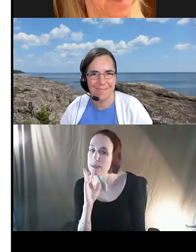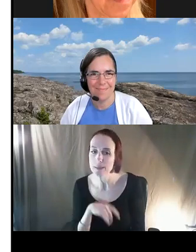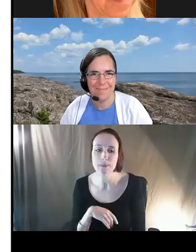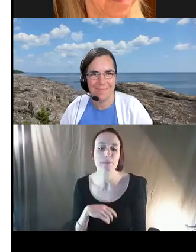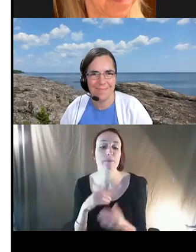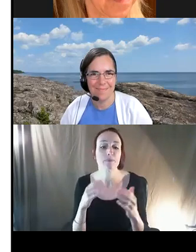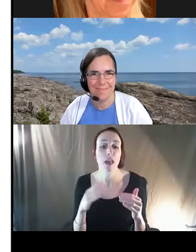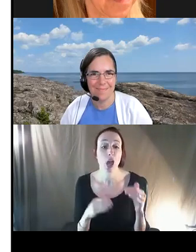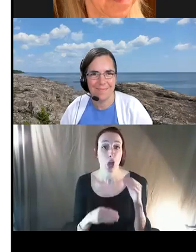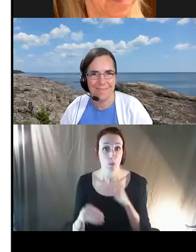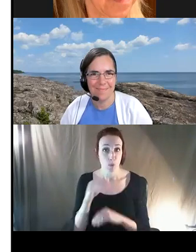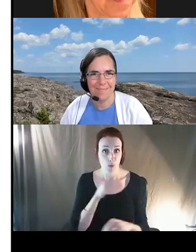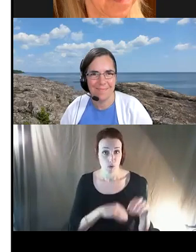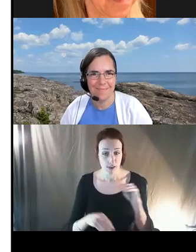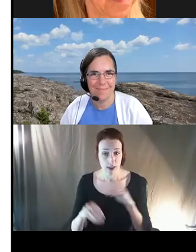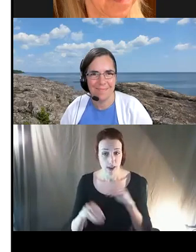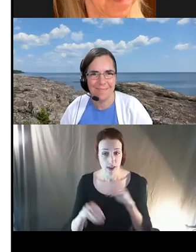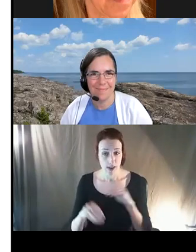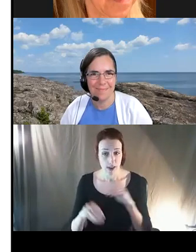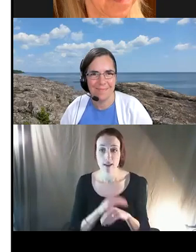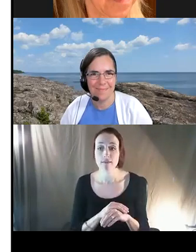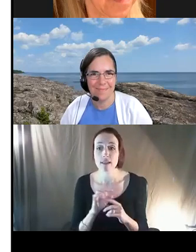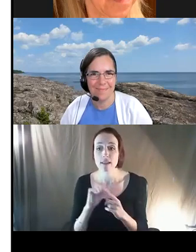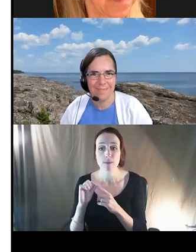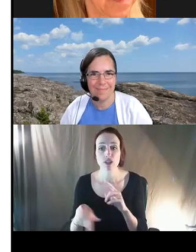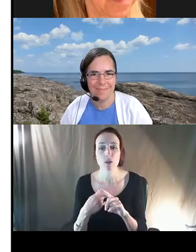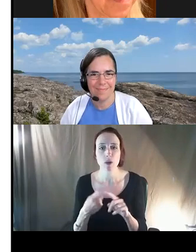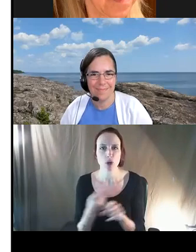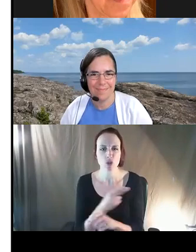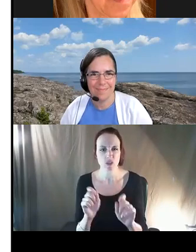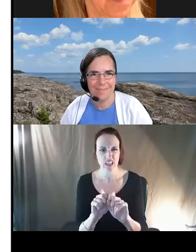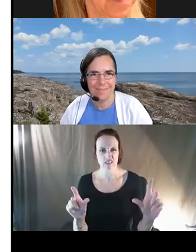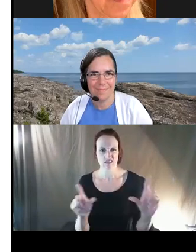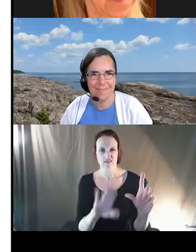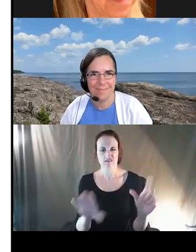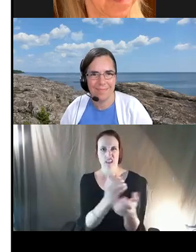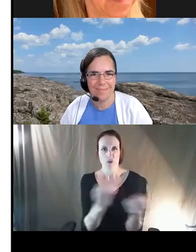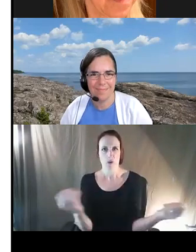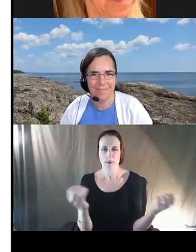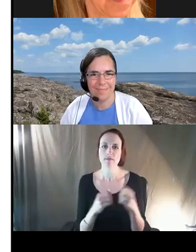interact with an interface. So, that would be mobility or dexterity.